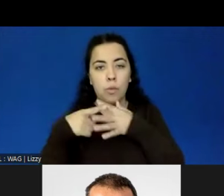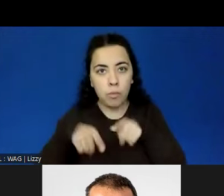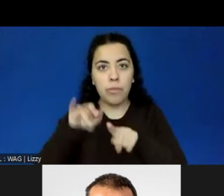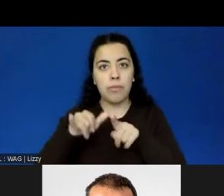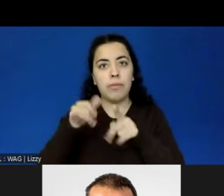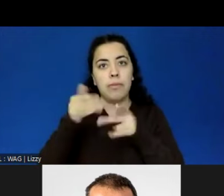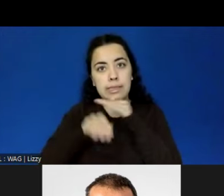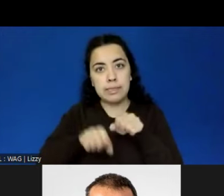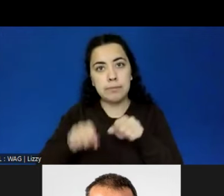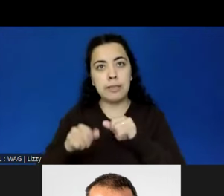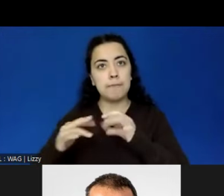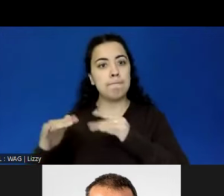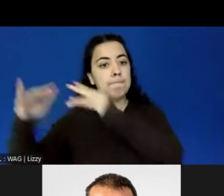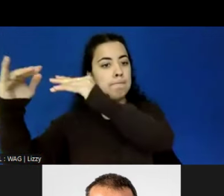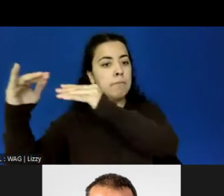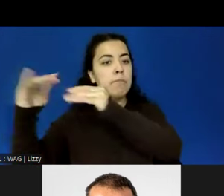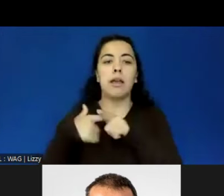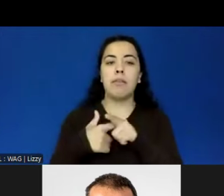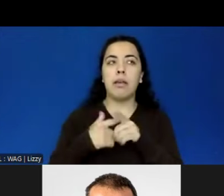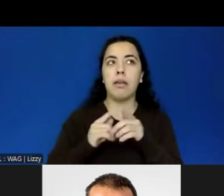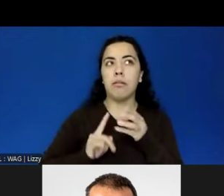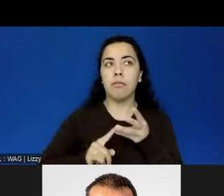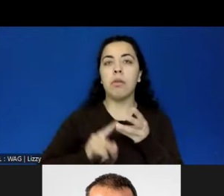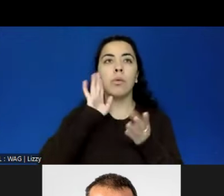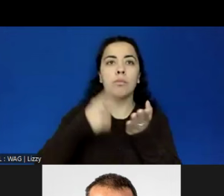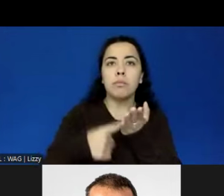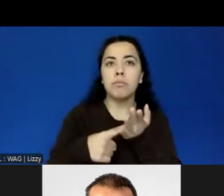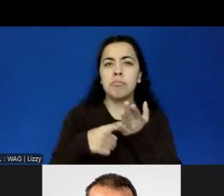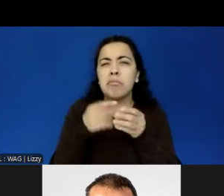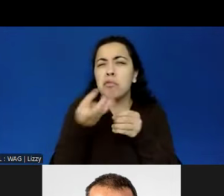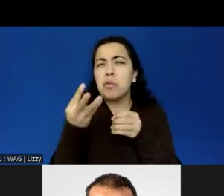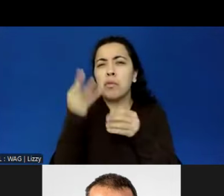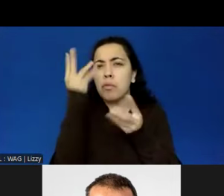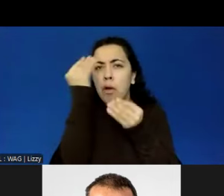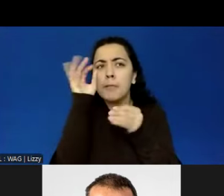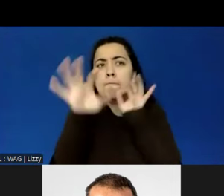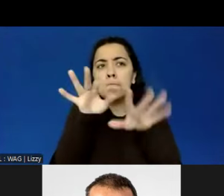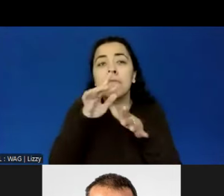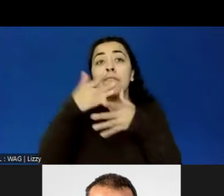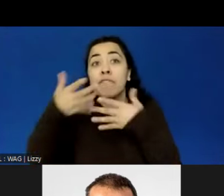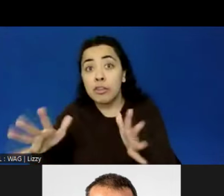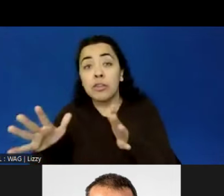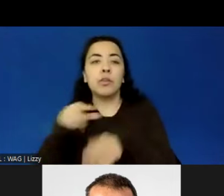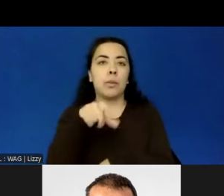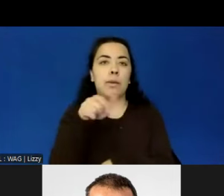and certainly leave room in time for Q&A as well. So, let's get in and talk about the project